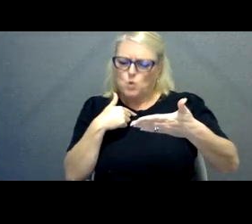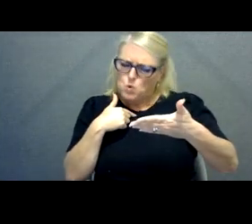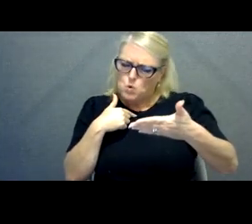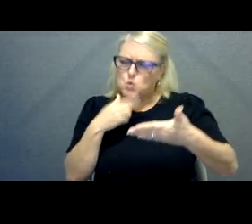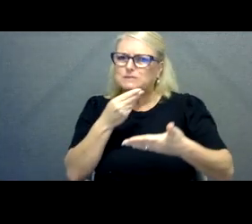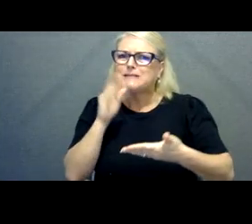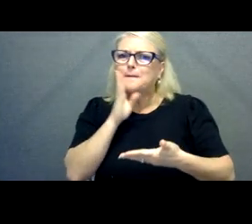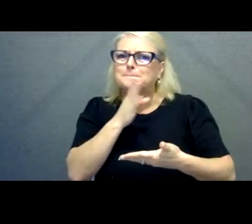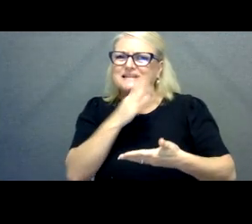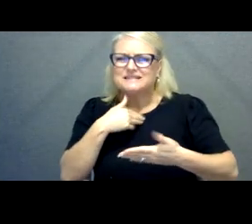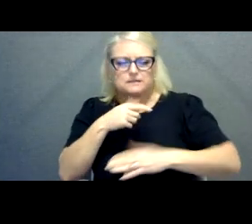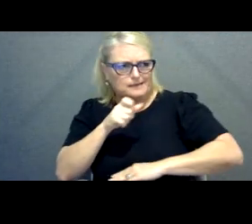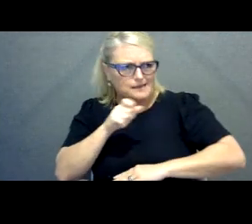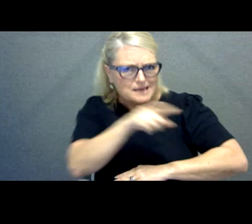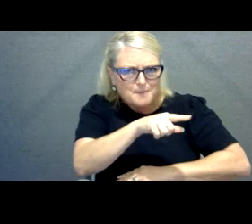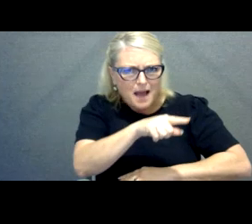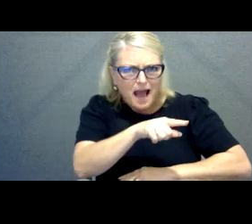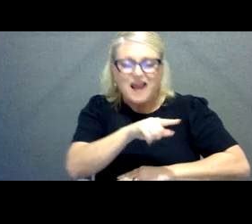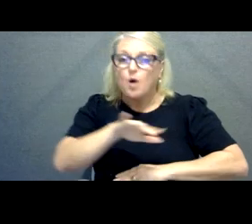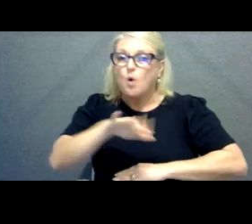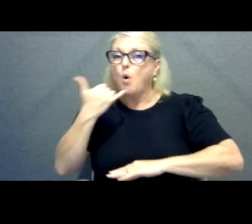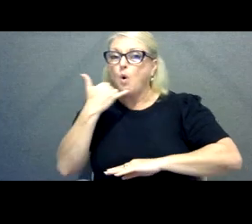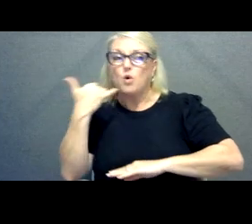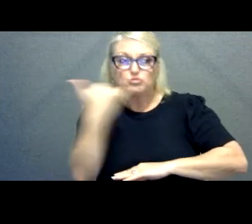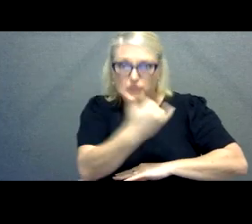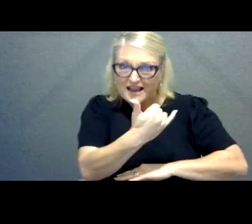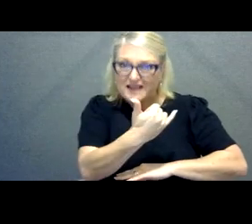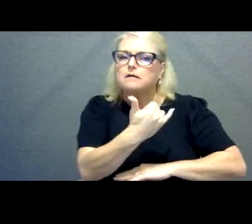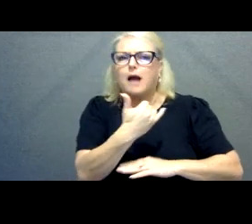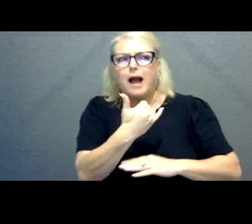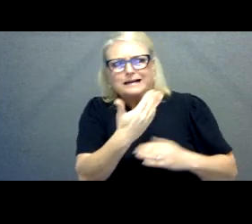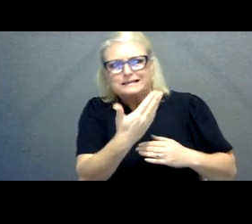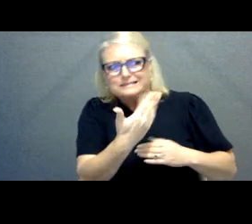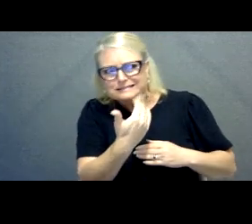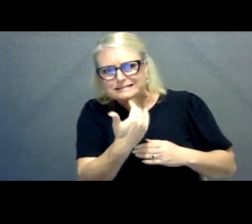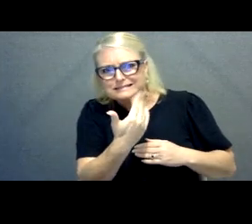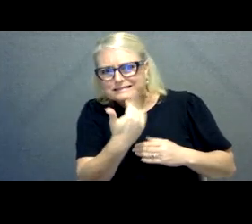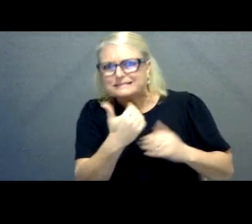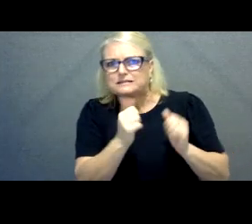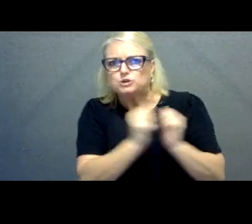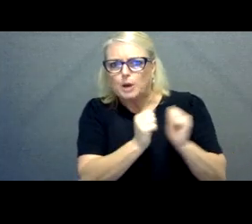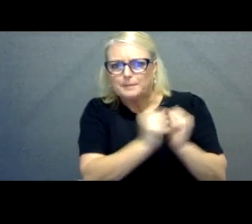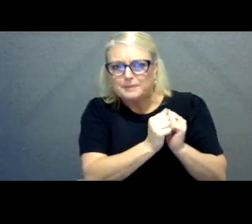to them um for for applications that we receive directly from our clients we'll also try to pick